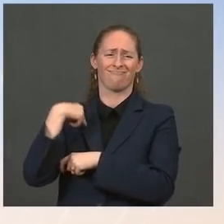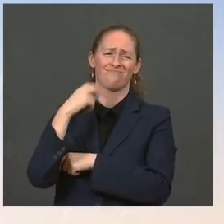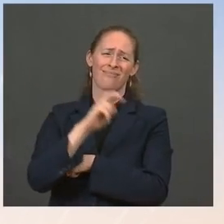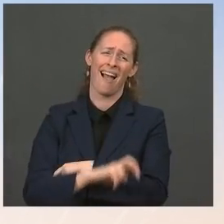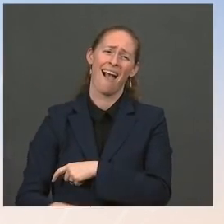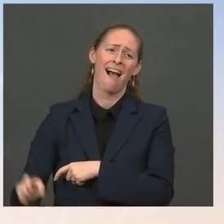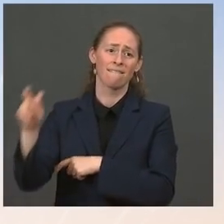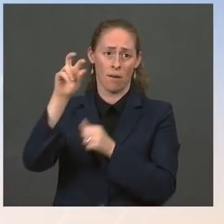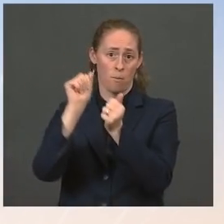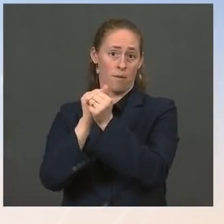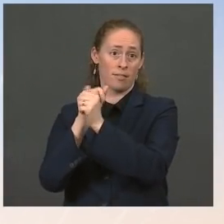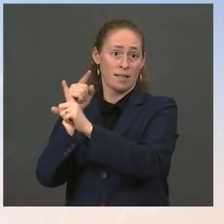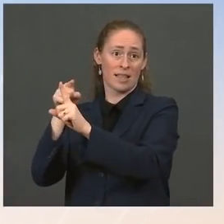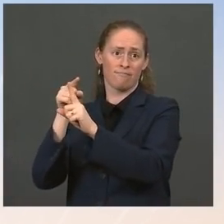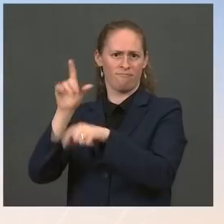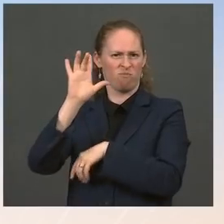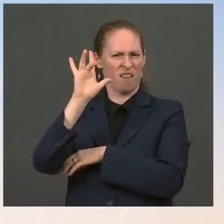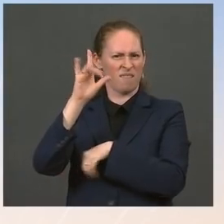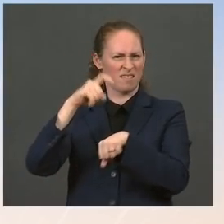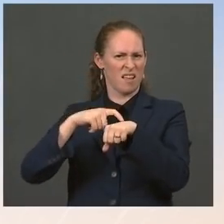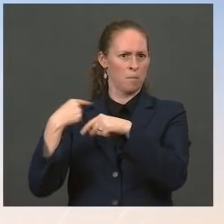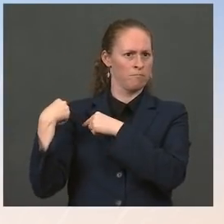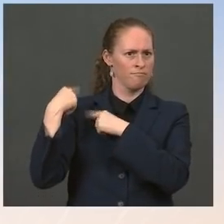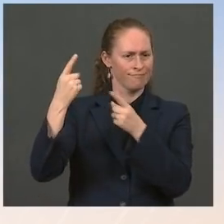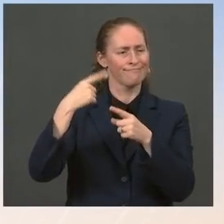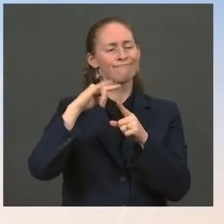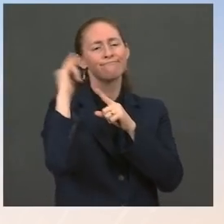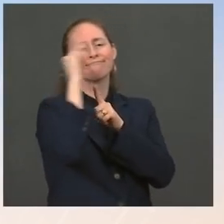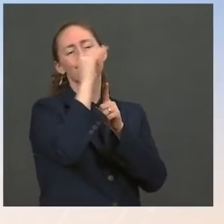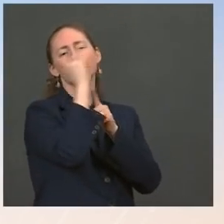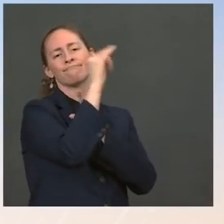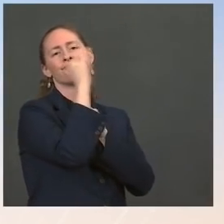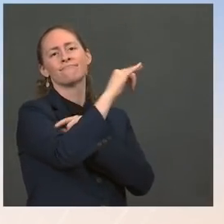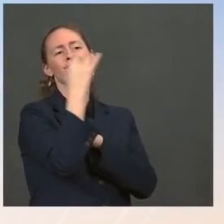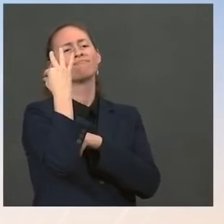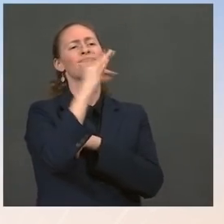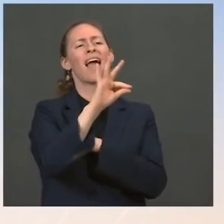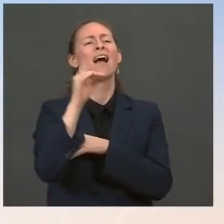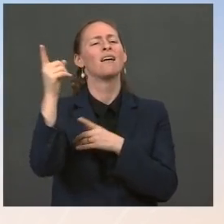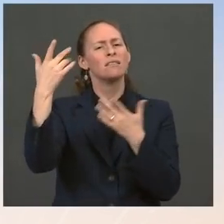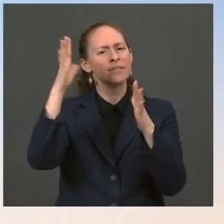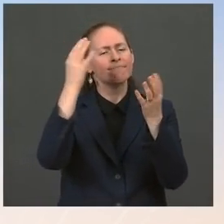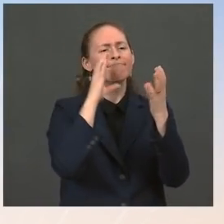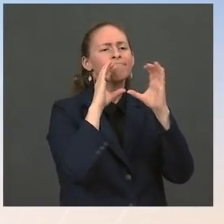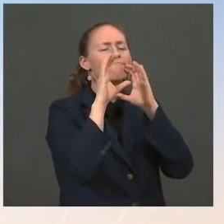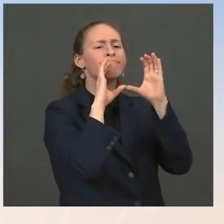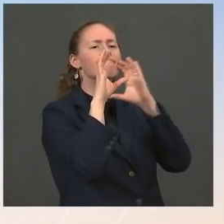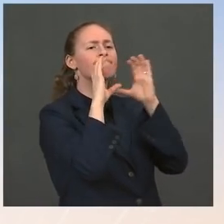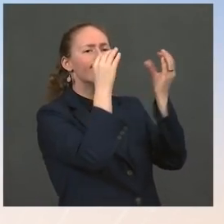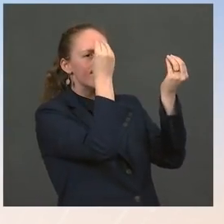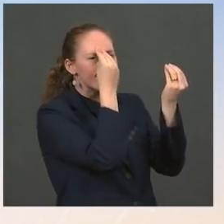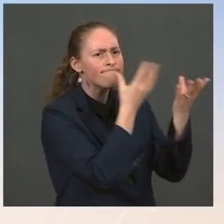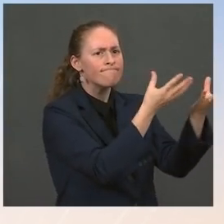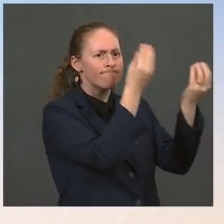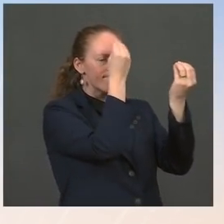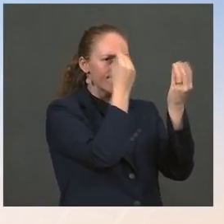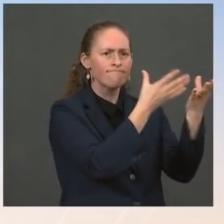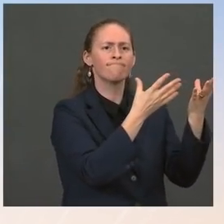He, of course, conveyed to the President what his read is -- was of what they were specifically unhappy about and how to help address it. The Press: A follow-up on France, Jen?